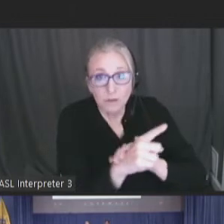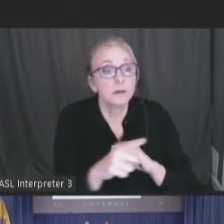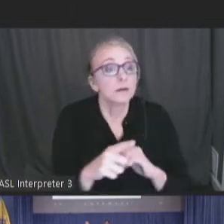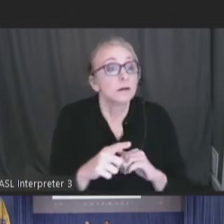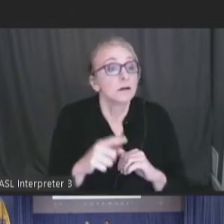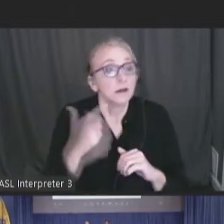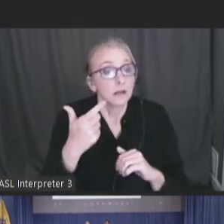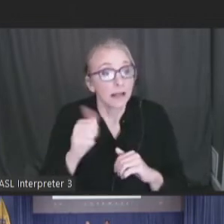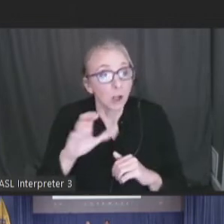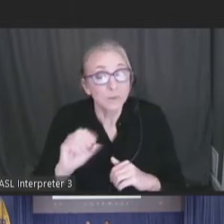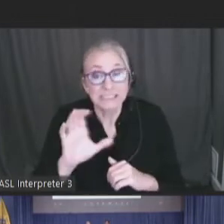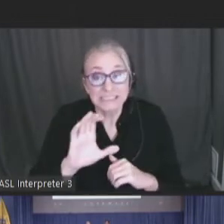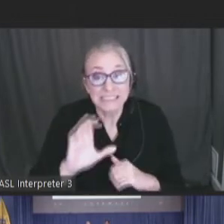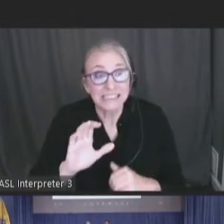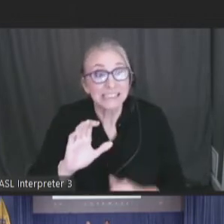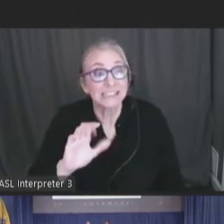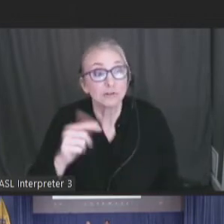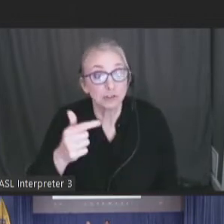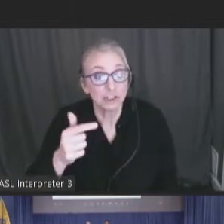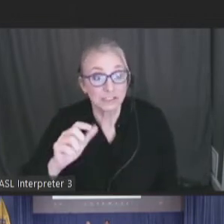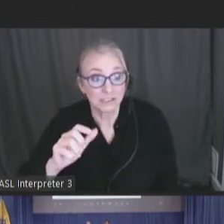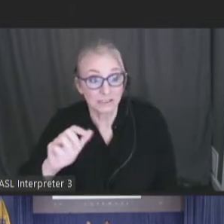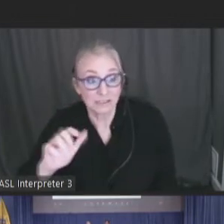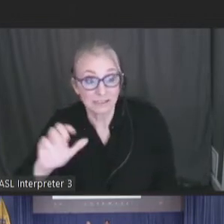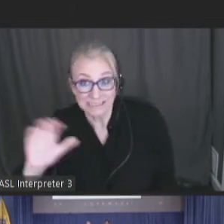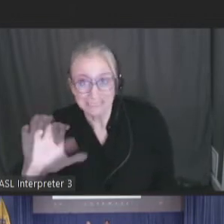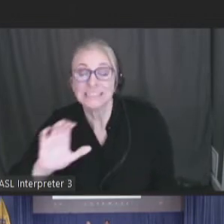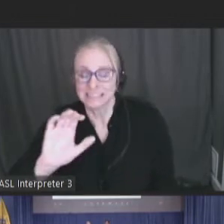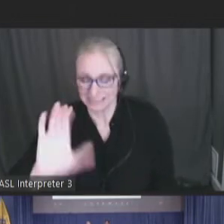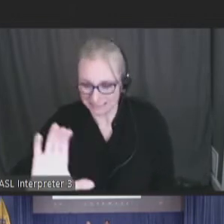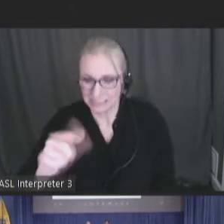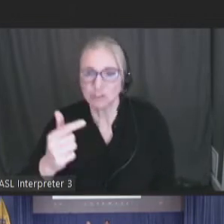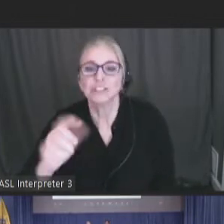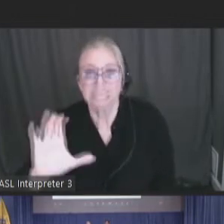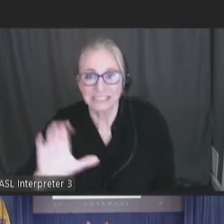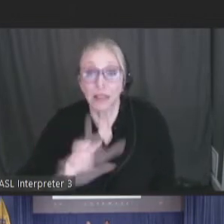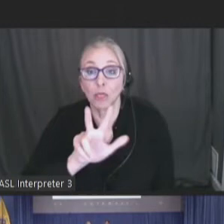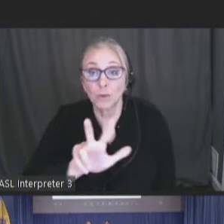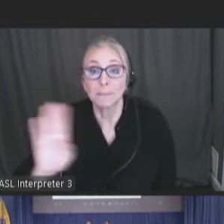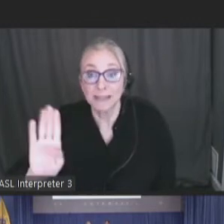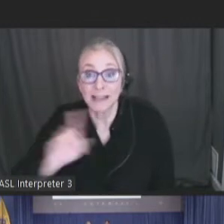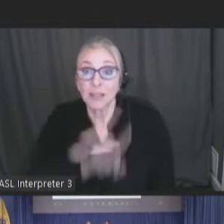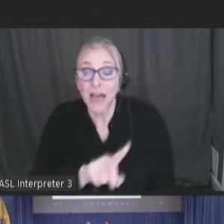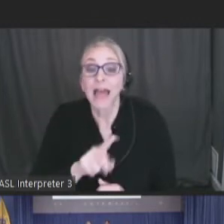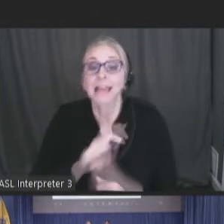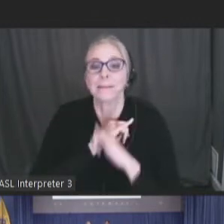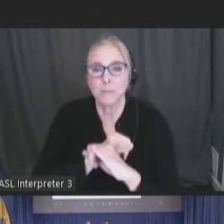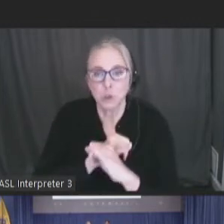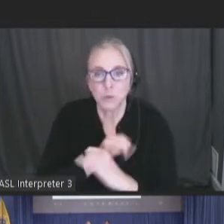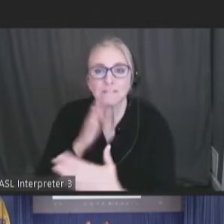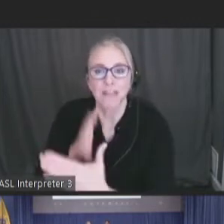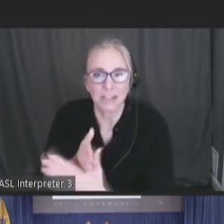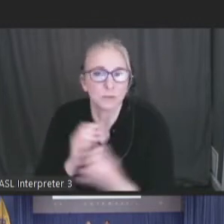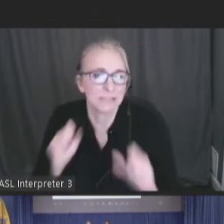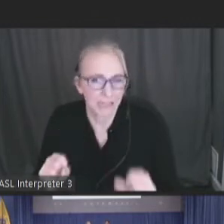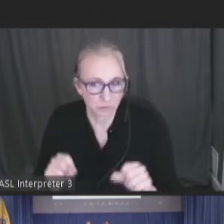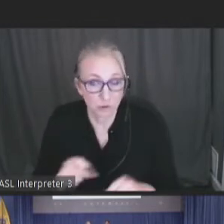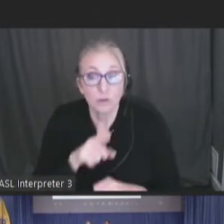gC, binds complement components C3b. So, this is its immune evasion potential. C3b is a